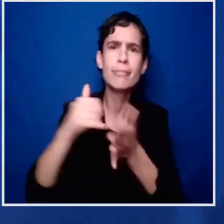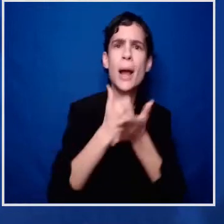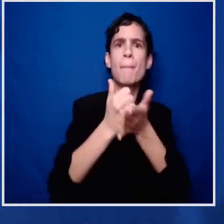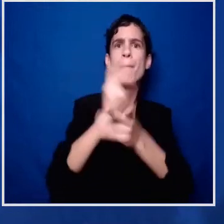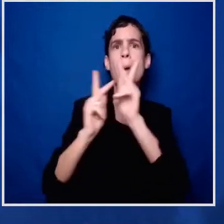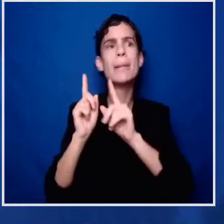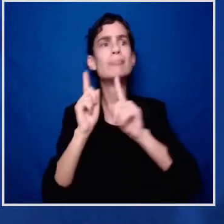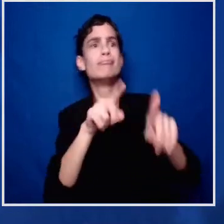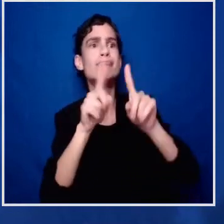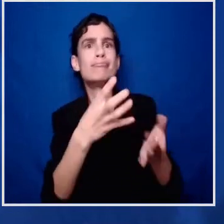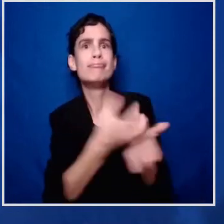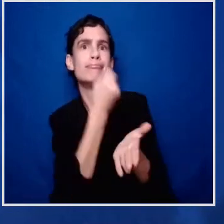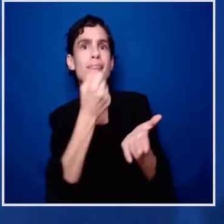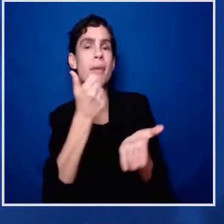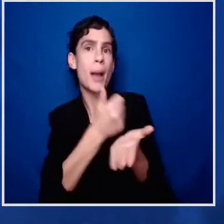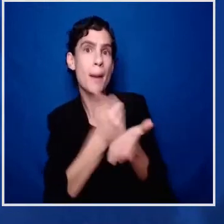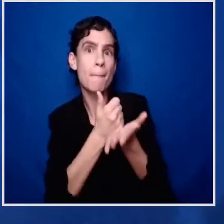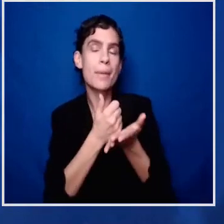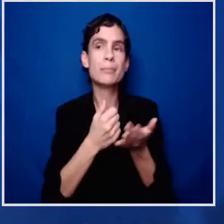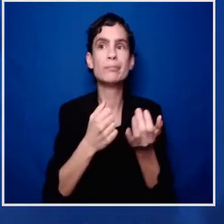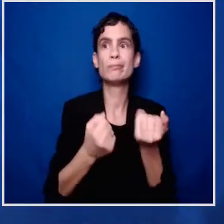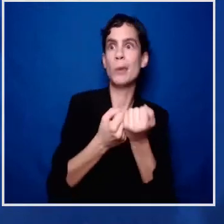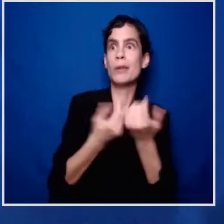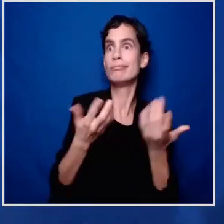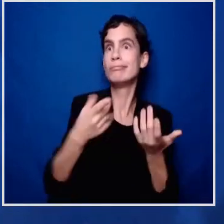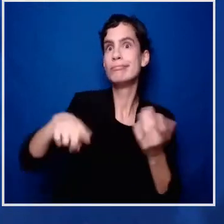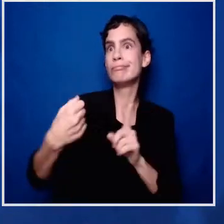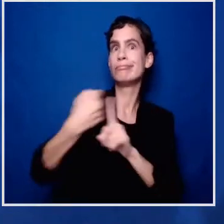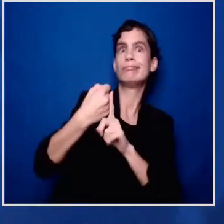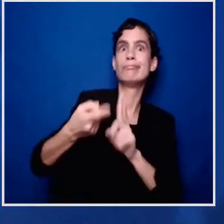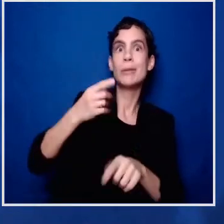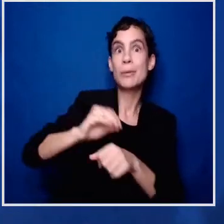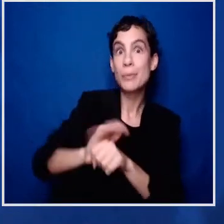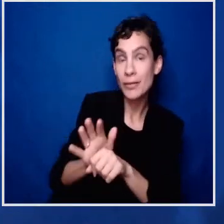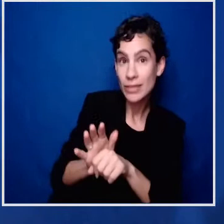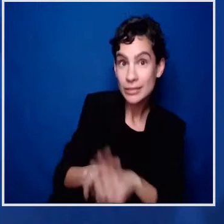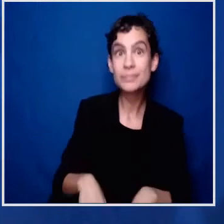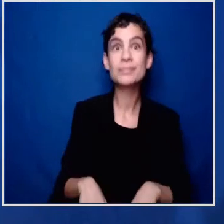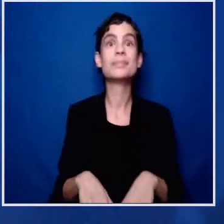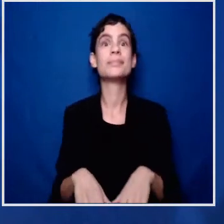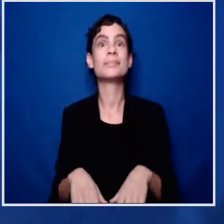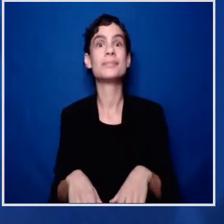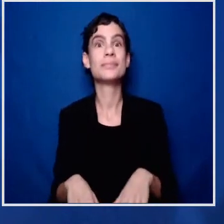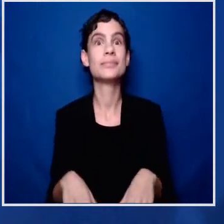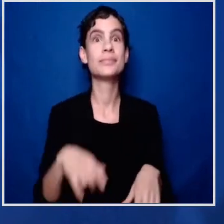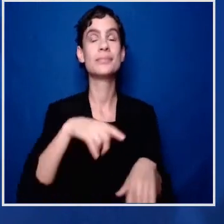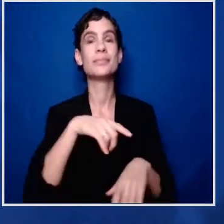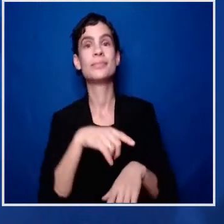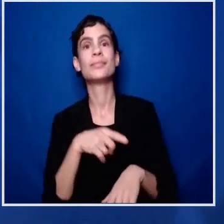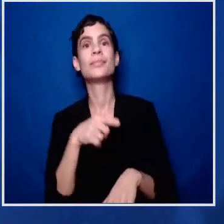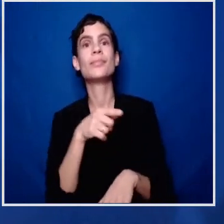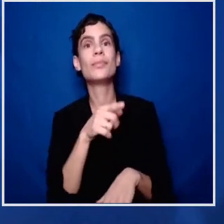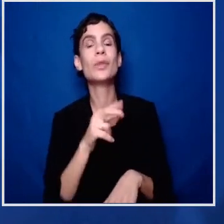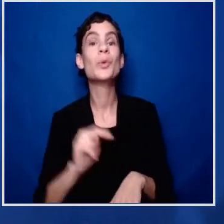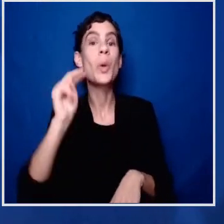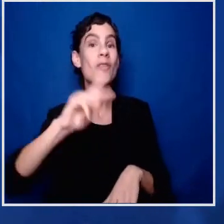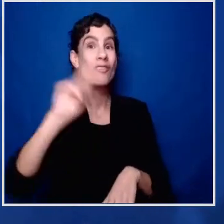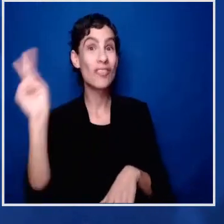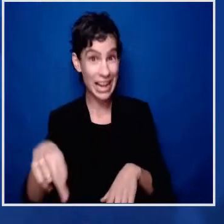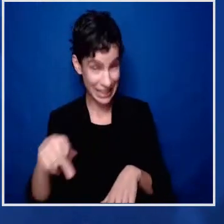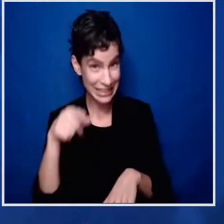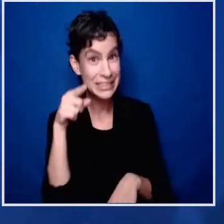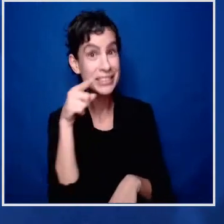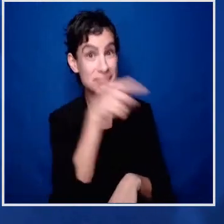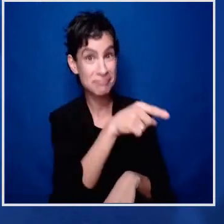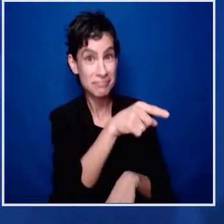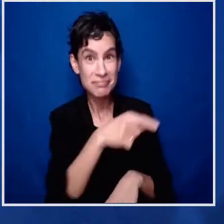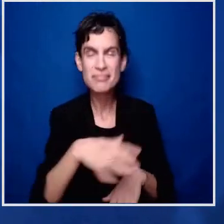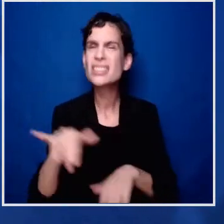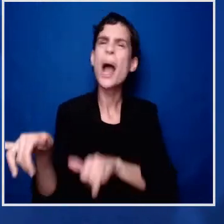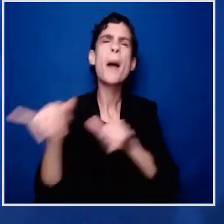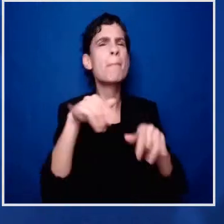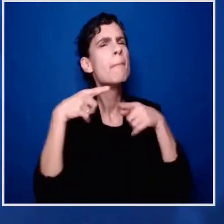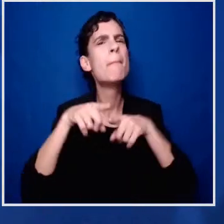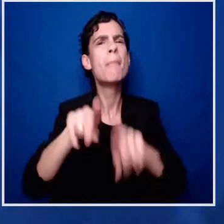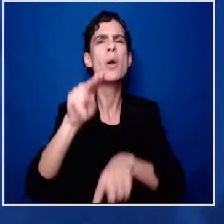THE SPREAD OF COVERED 19, OR IN